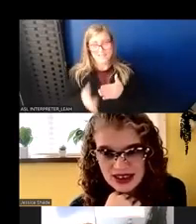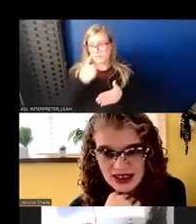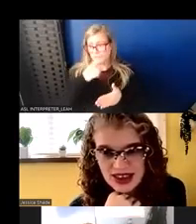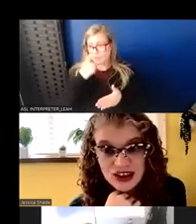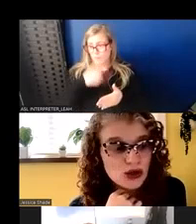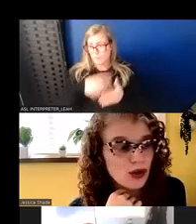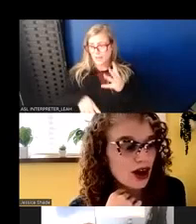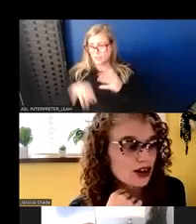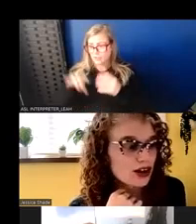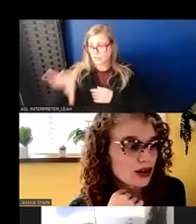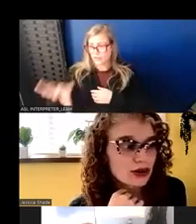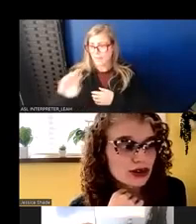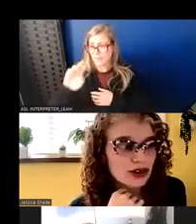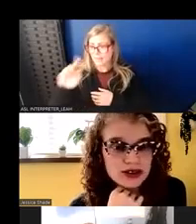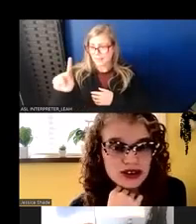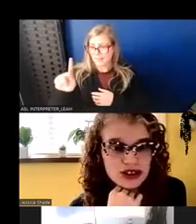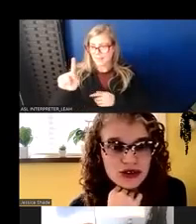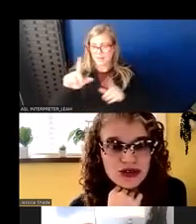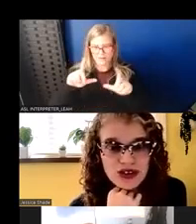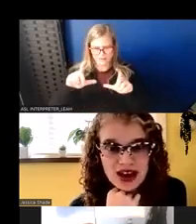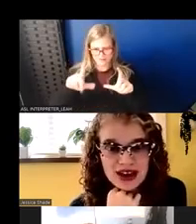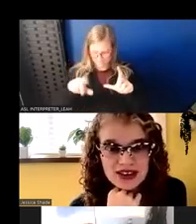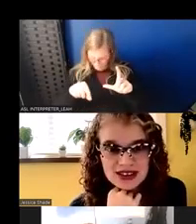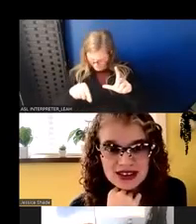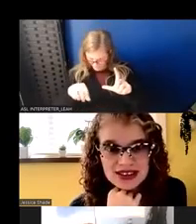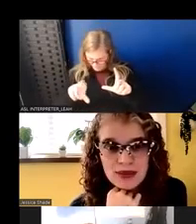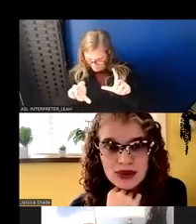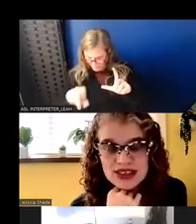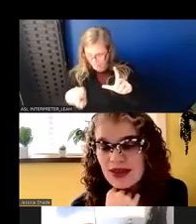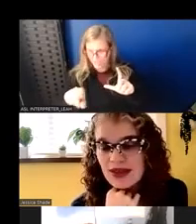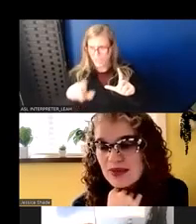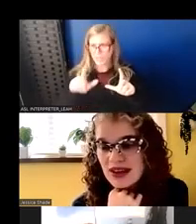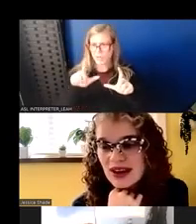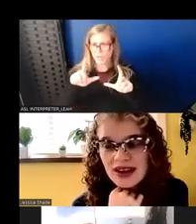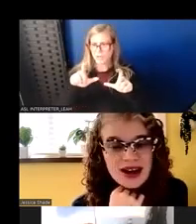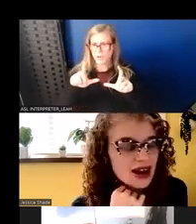that that QR code goes to for that December 10th meeting, I